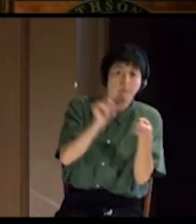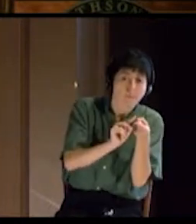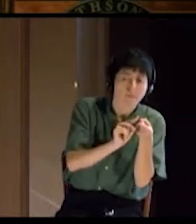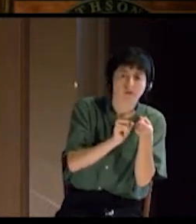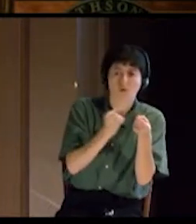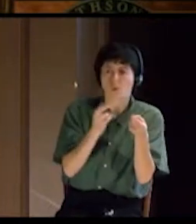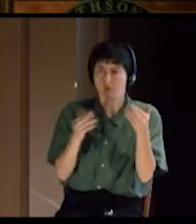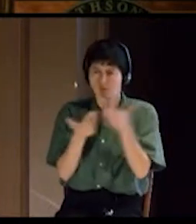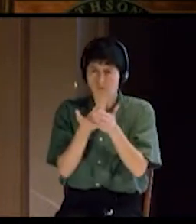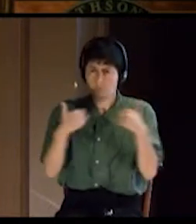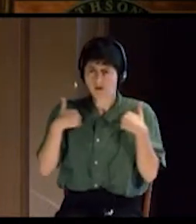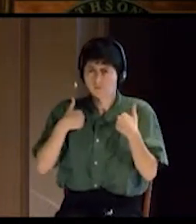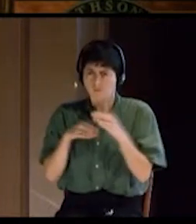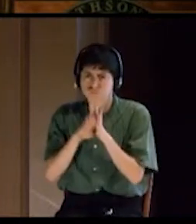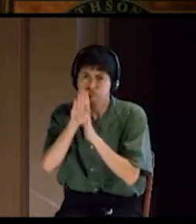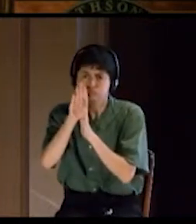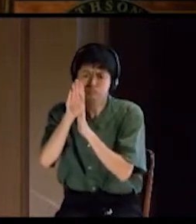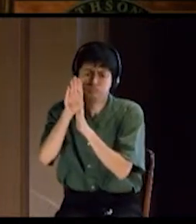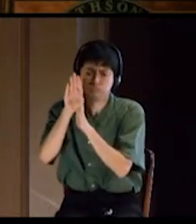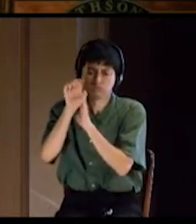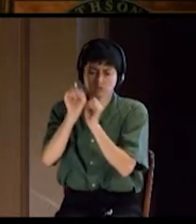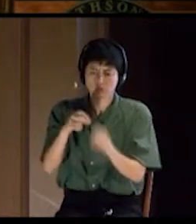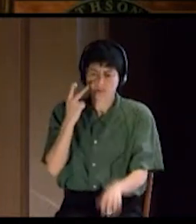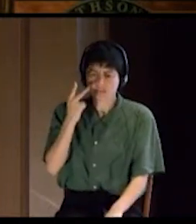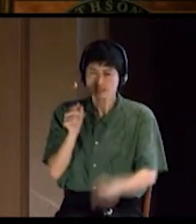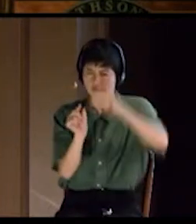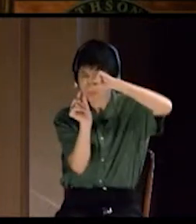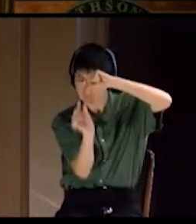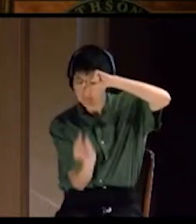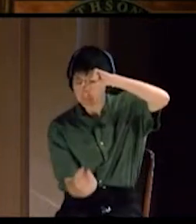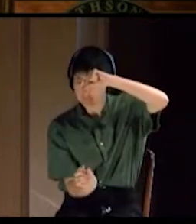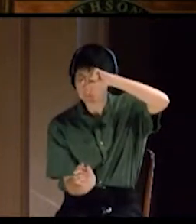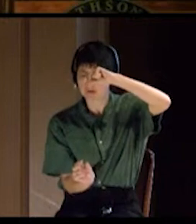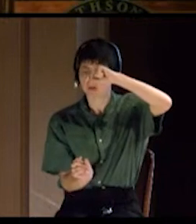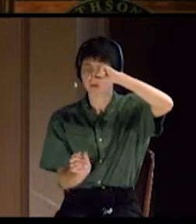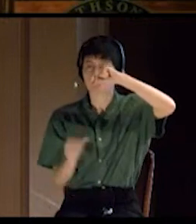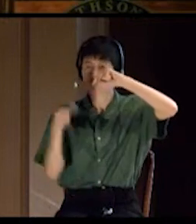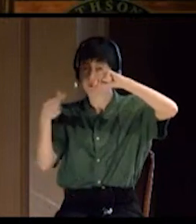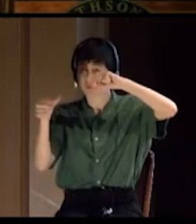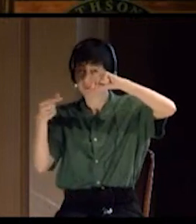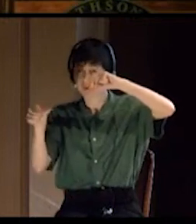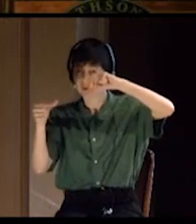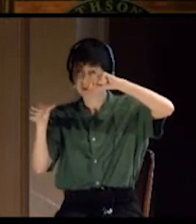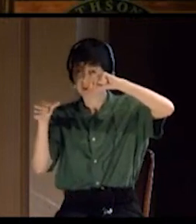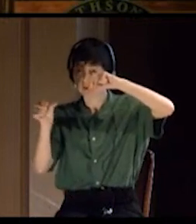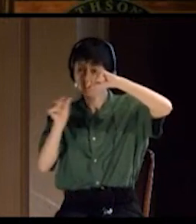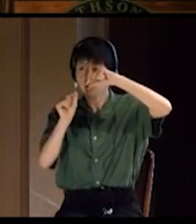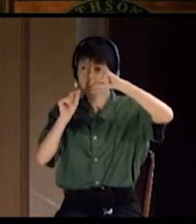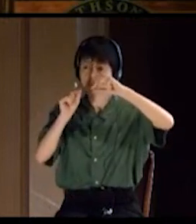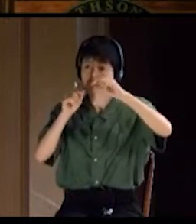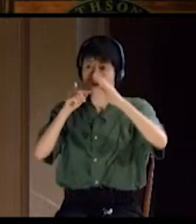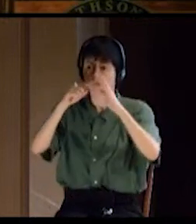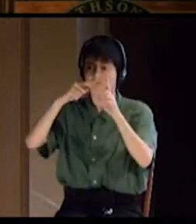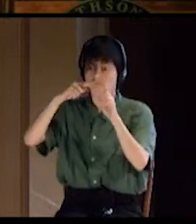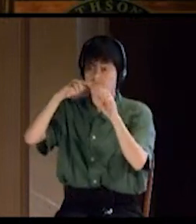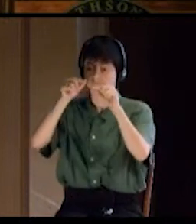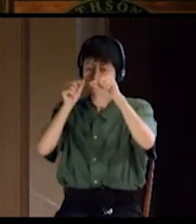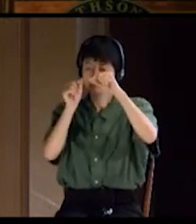to see how the green colors change in intensity, change in location, change in size. So you get these habitat shifts that are expected